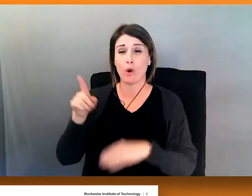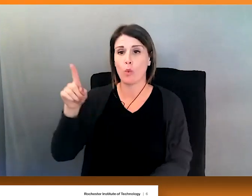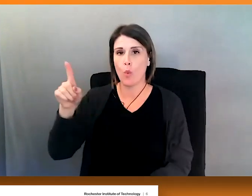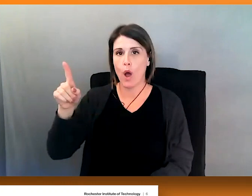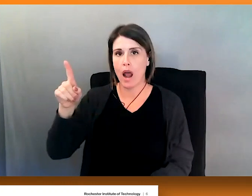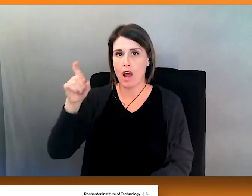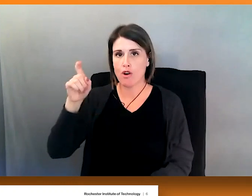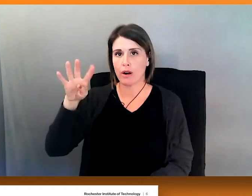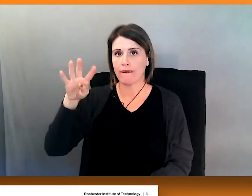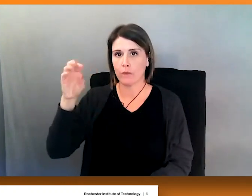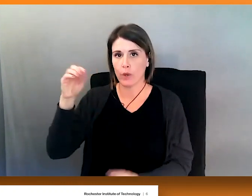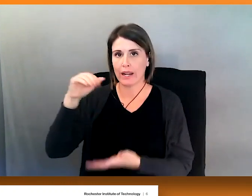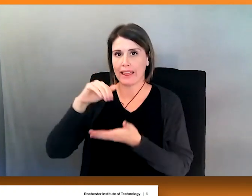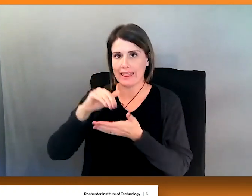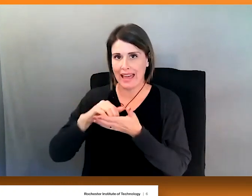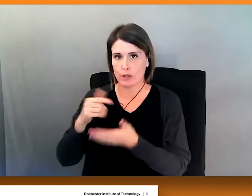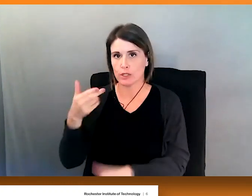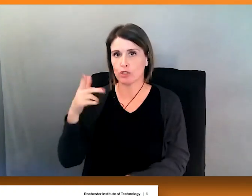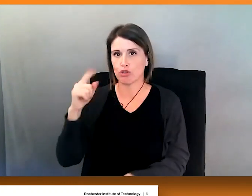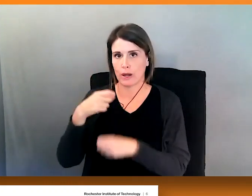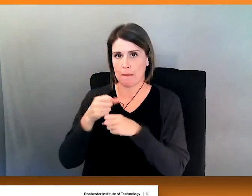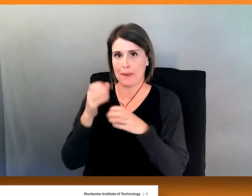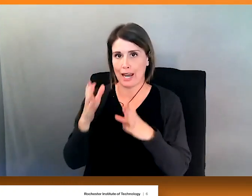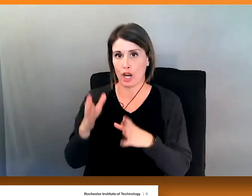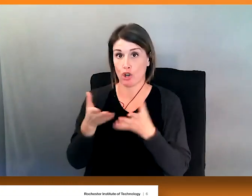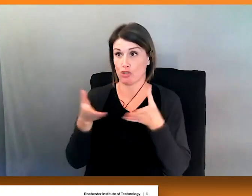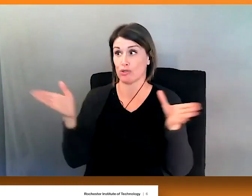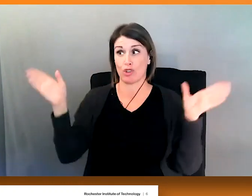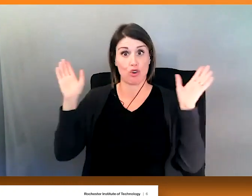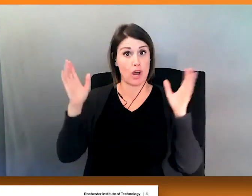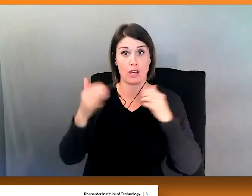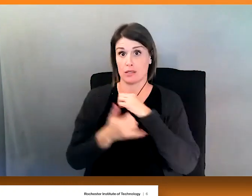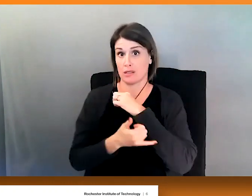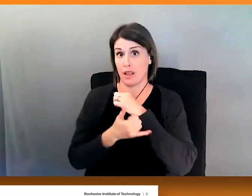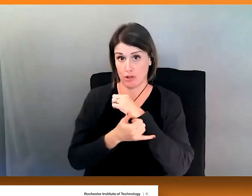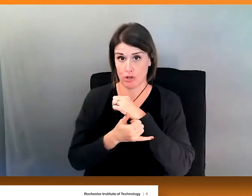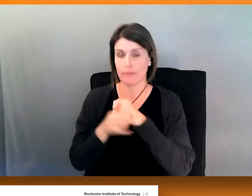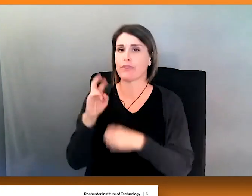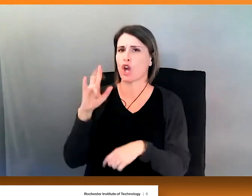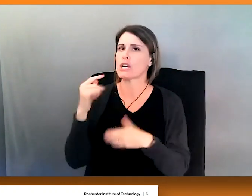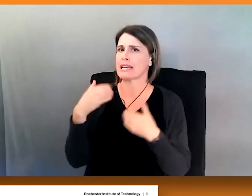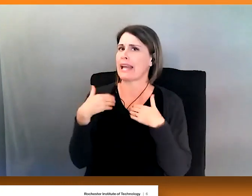grant makers nationwide. RIT has a subscription.